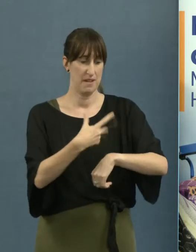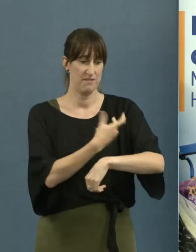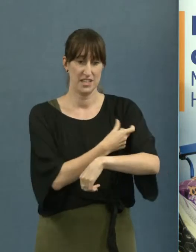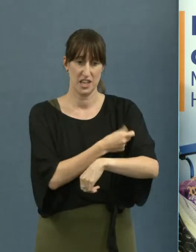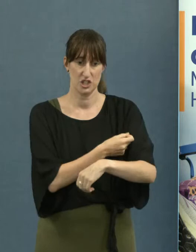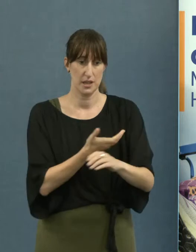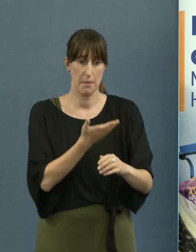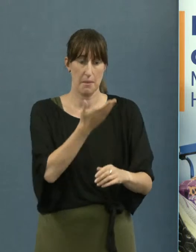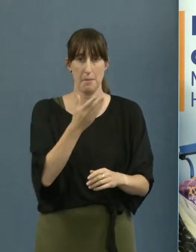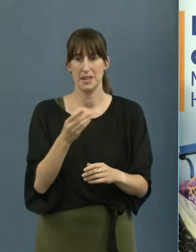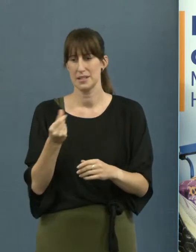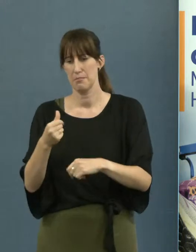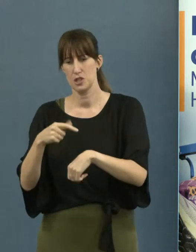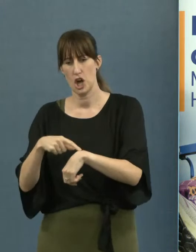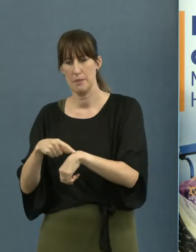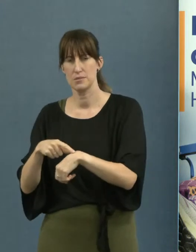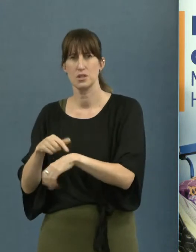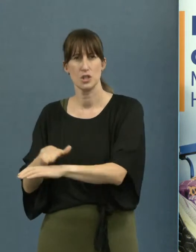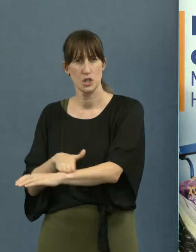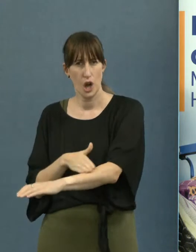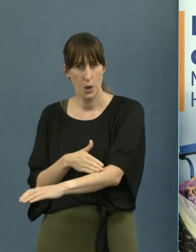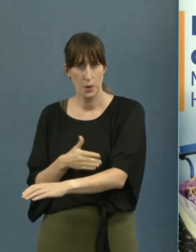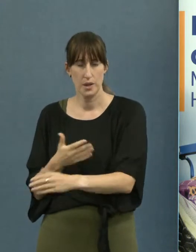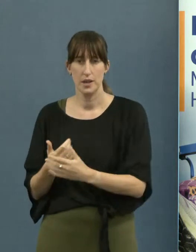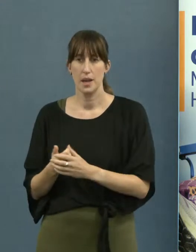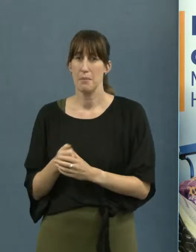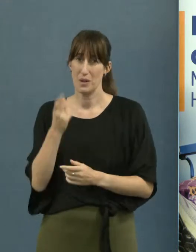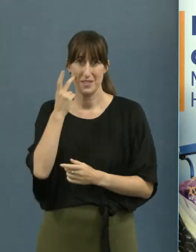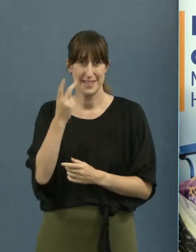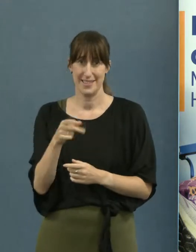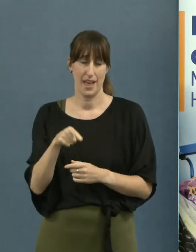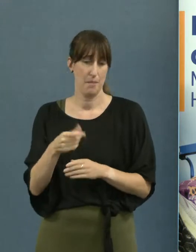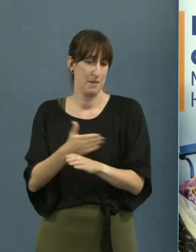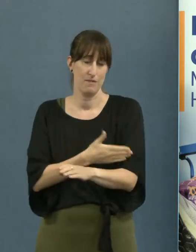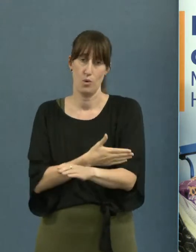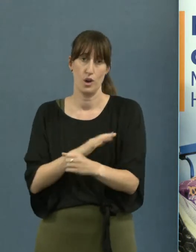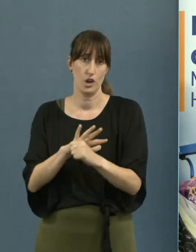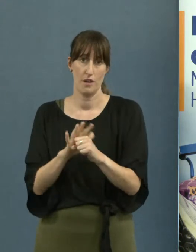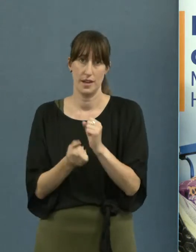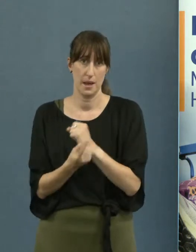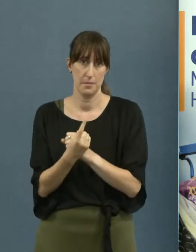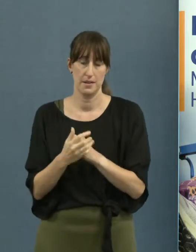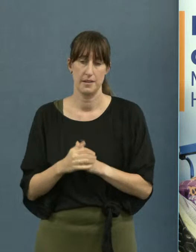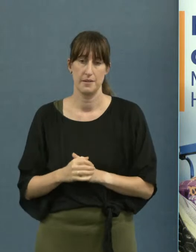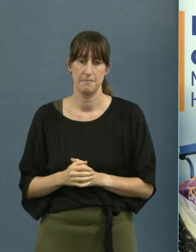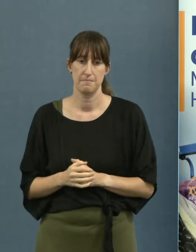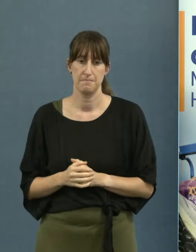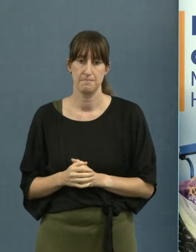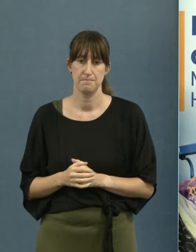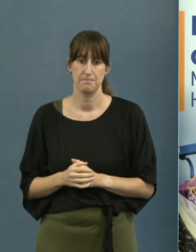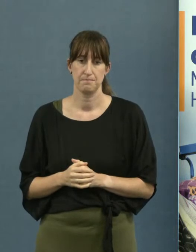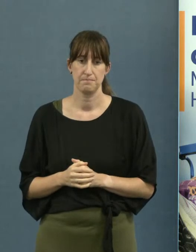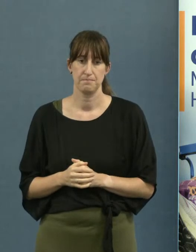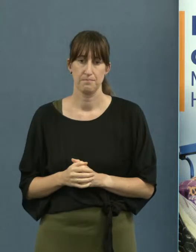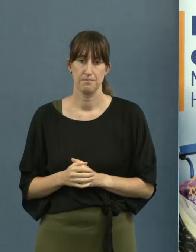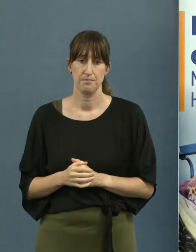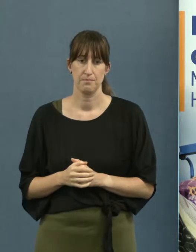due, but it was a pattern that we had seen before COVID and